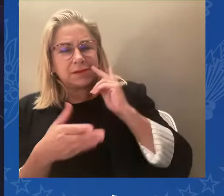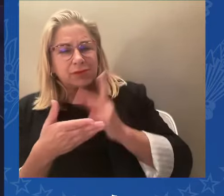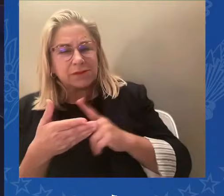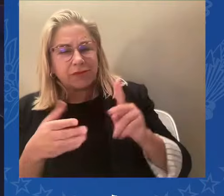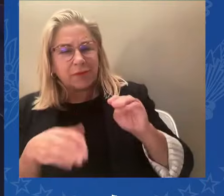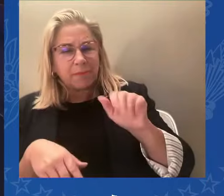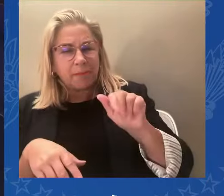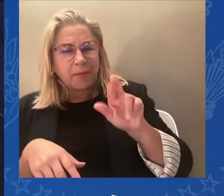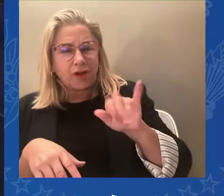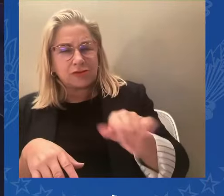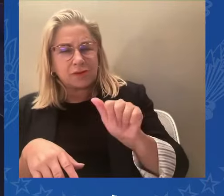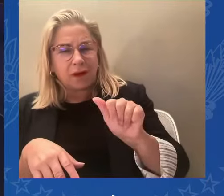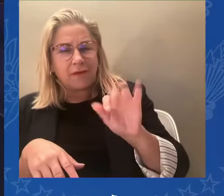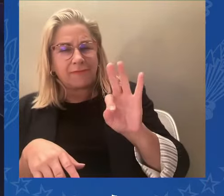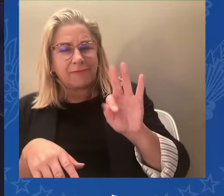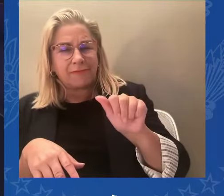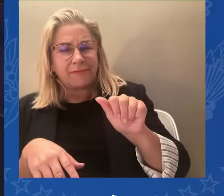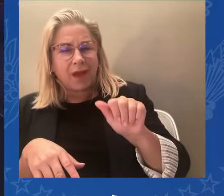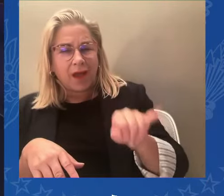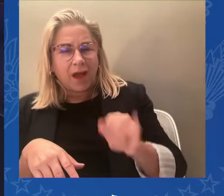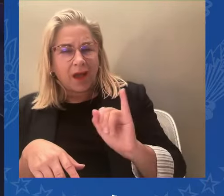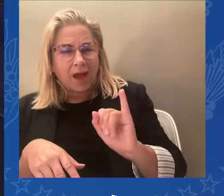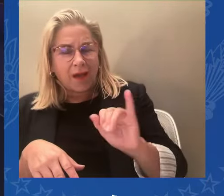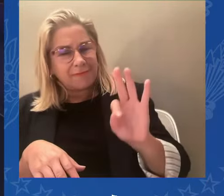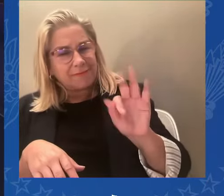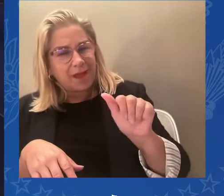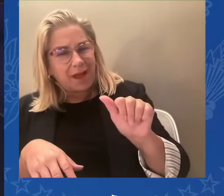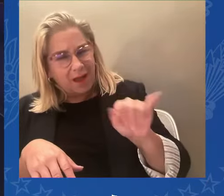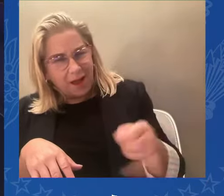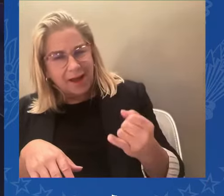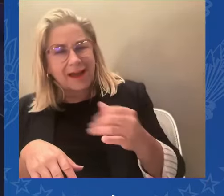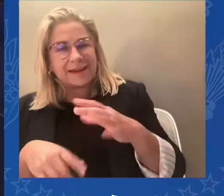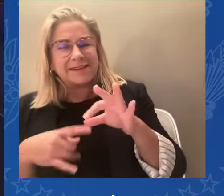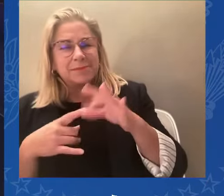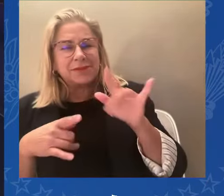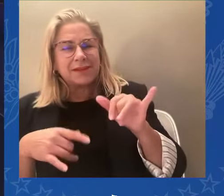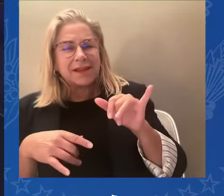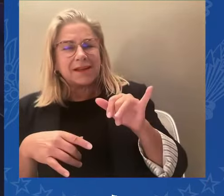and especially our incredible vice president, Kamala Harris.